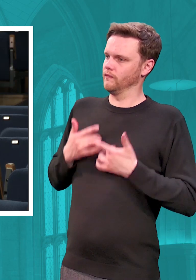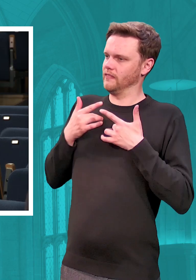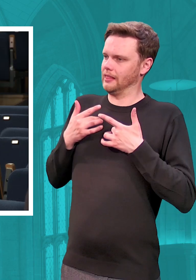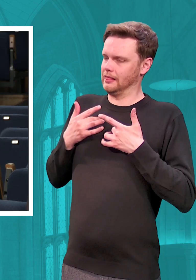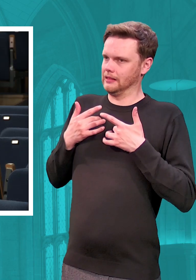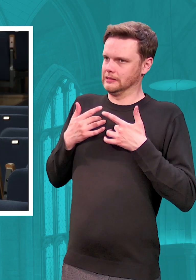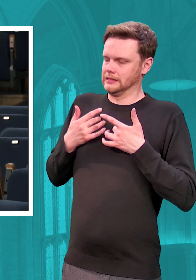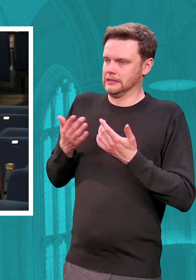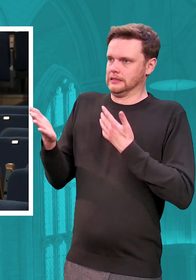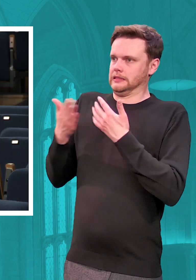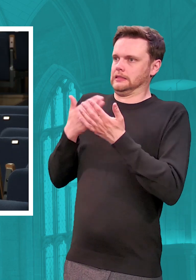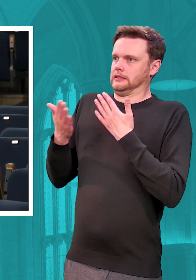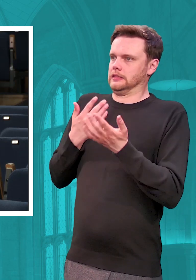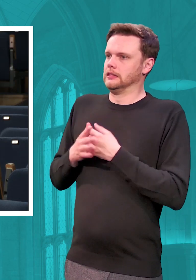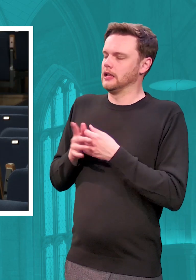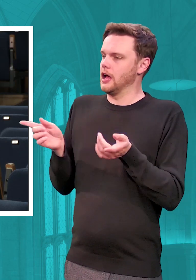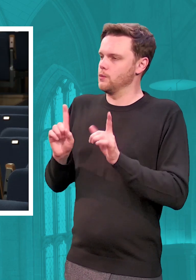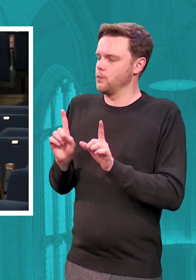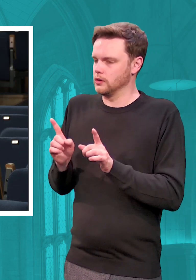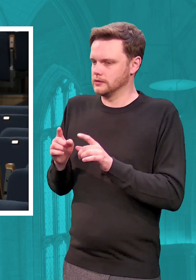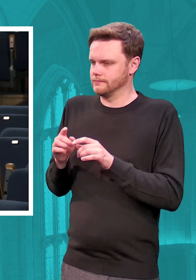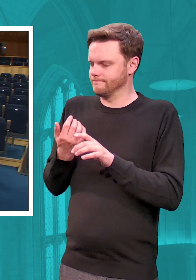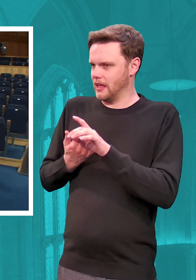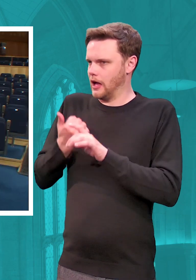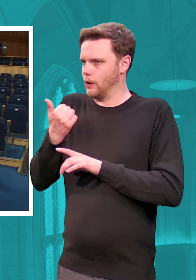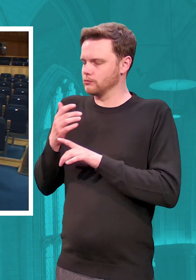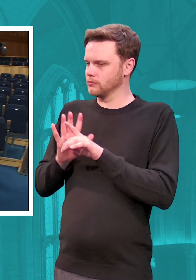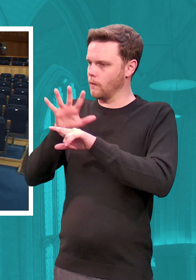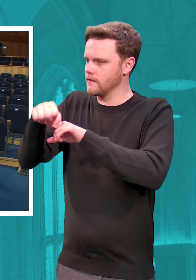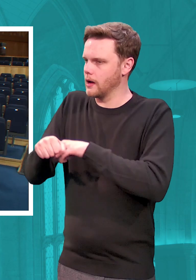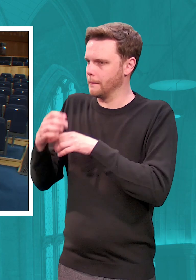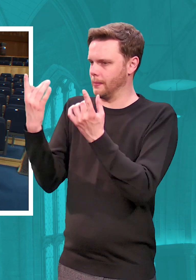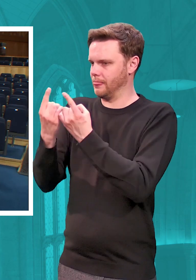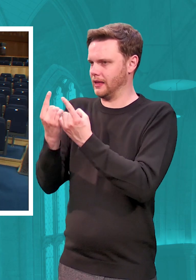and what's the key to overcoming the things that stand in the way of success?